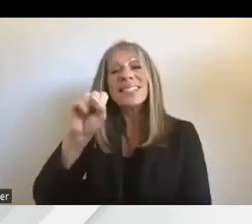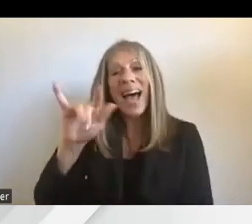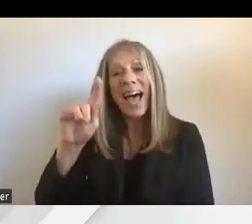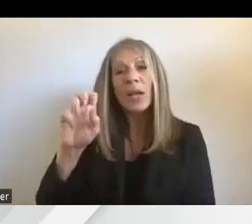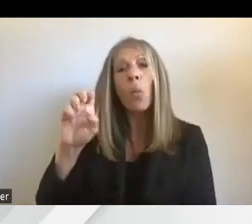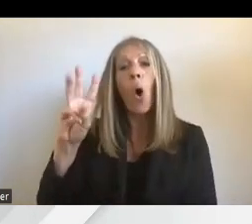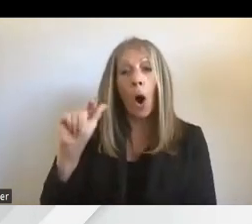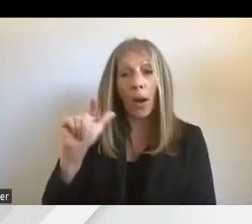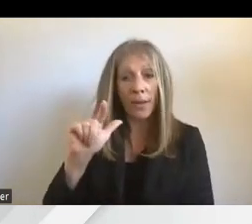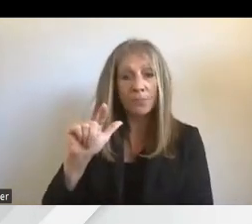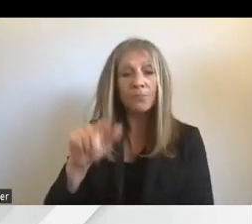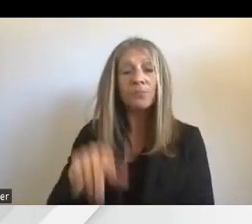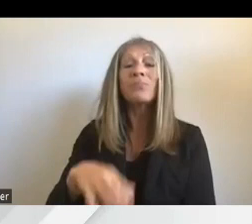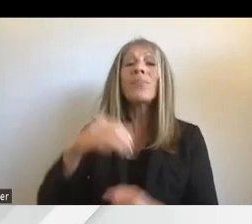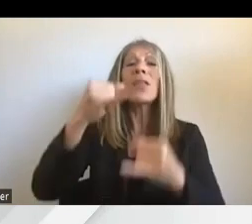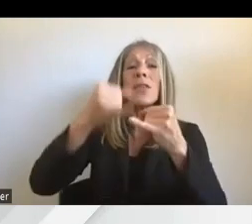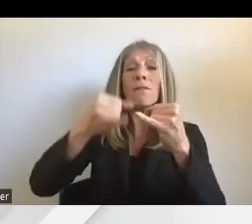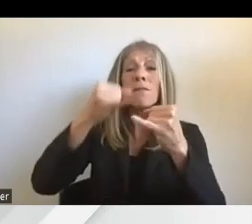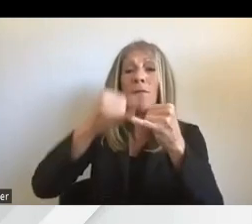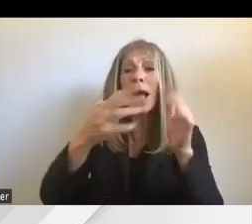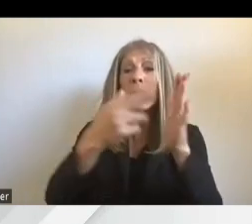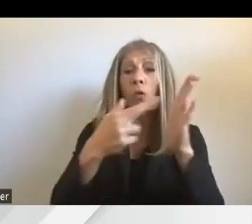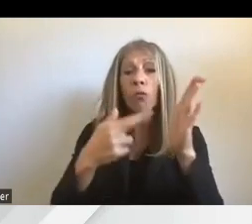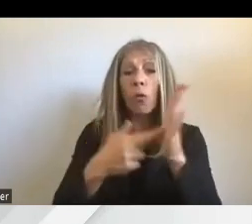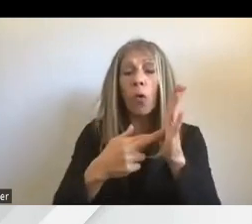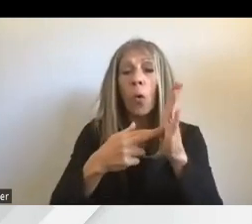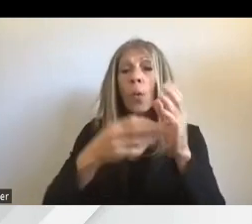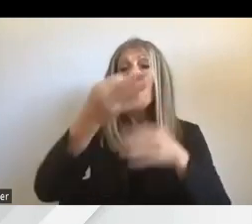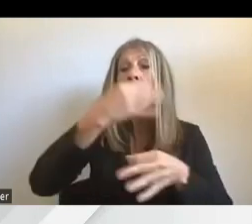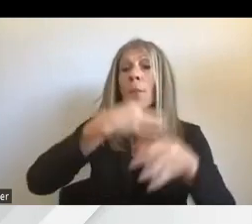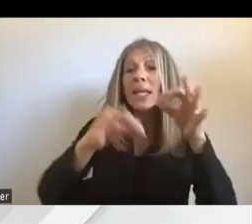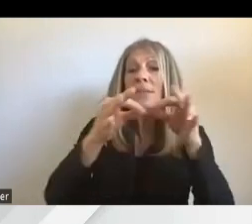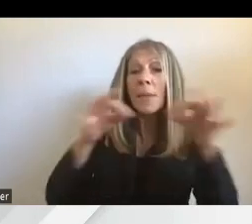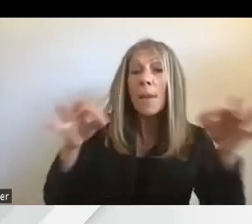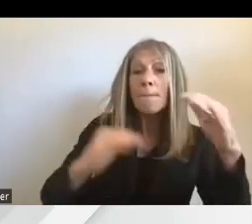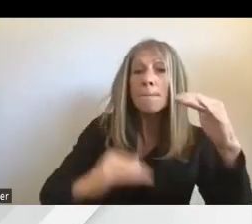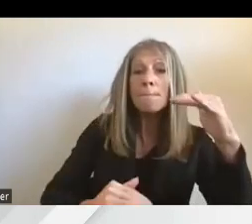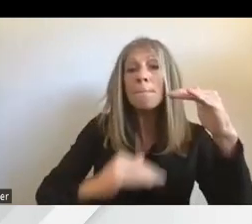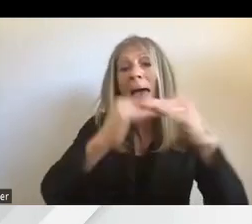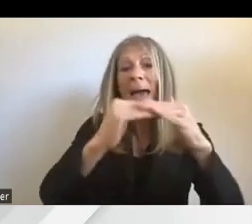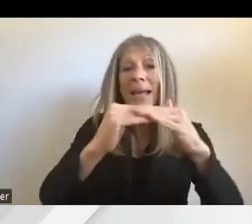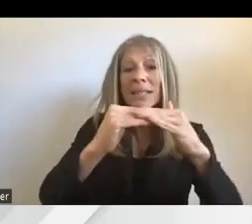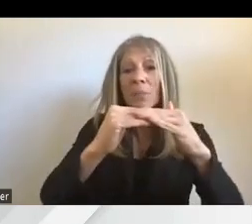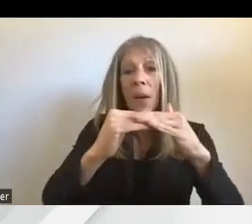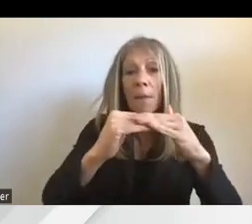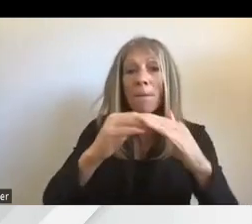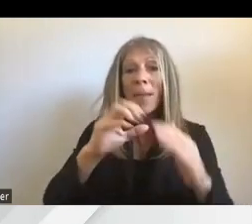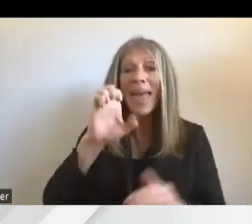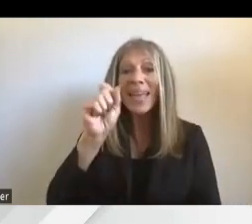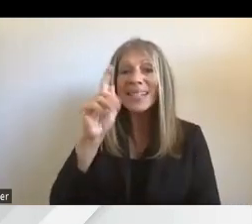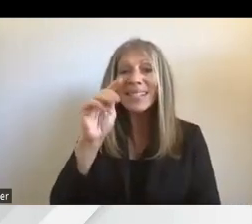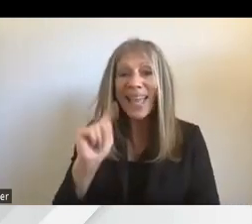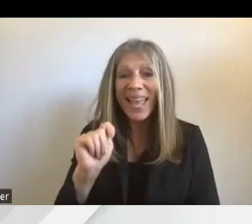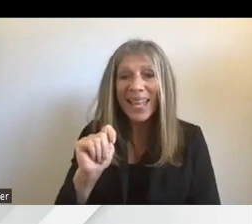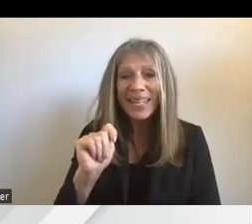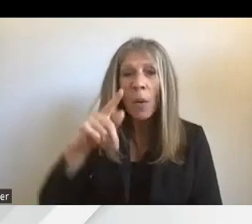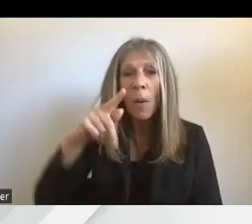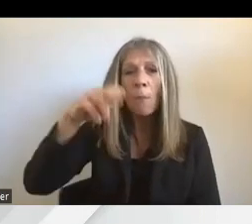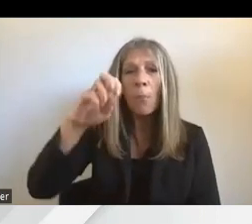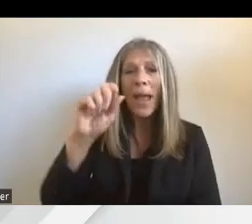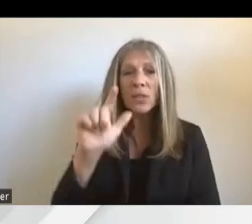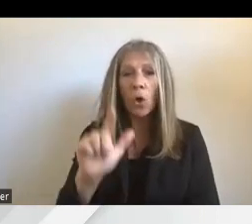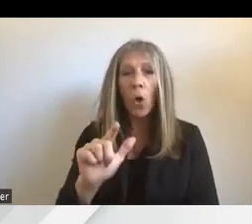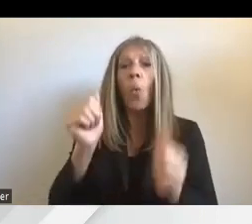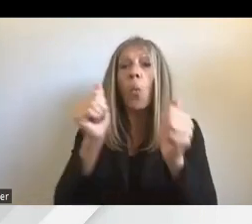In the final rule, we replaced the phrase "maximum extent practicable" with "maximum extent feasible."